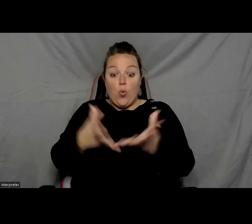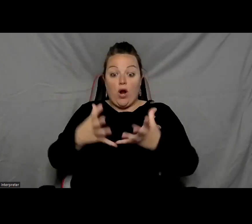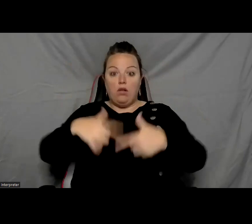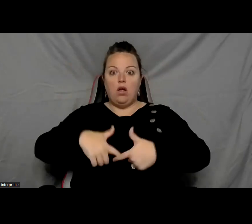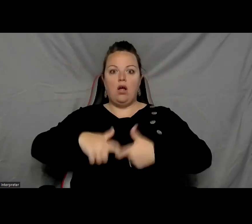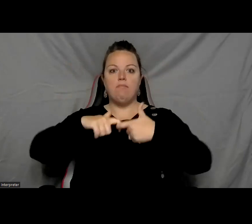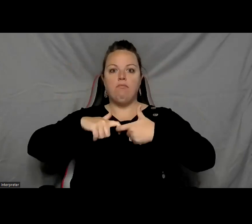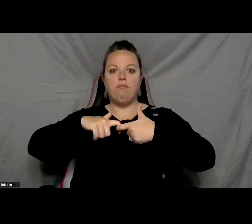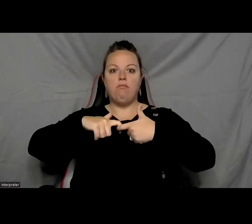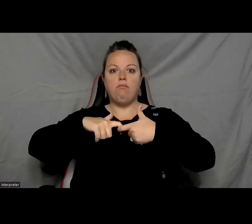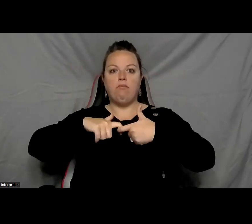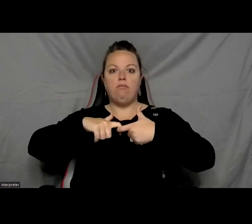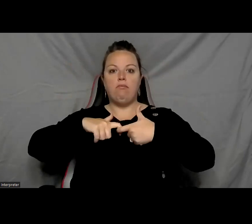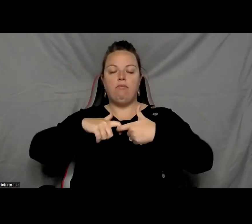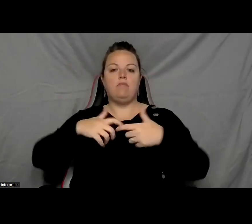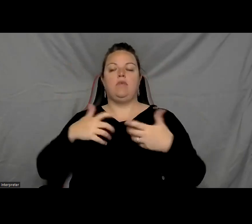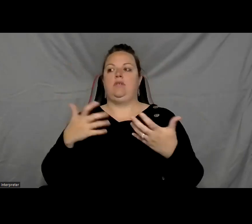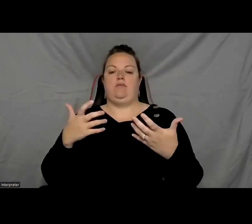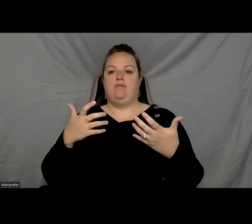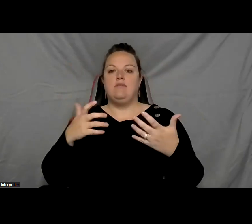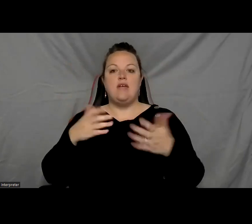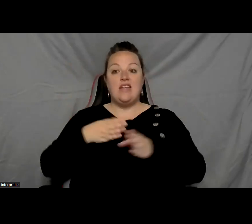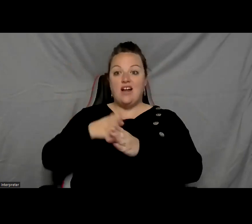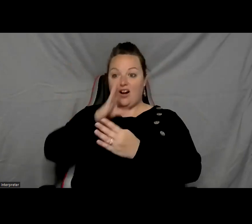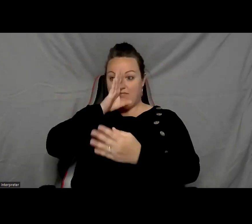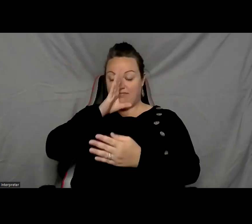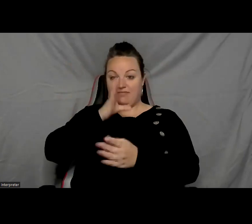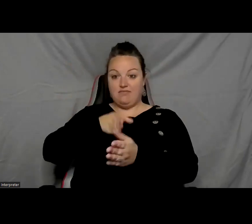to stop moving. Throughout that time, our direct support professionals have quietly